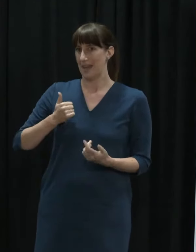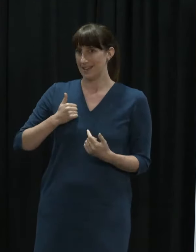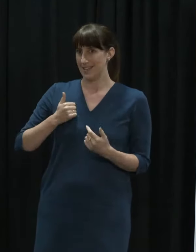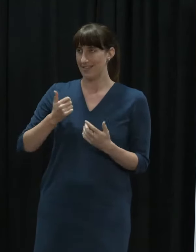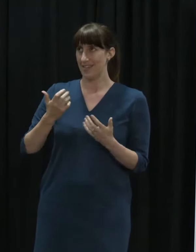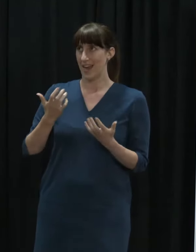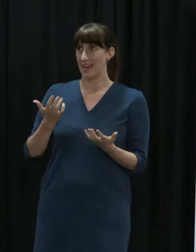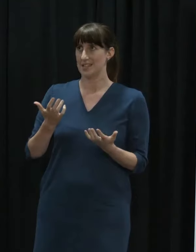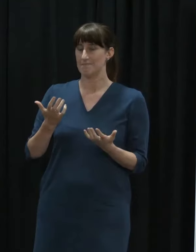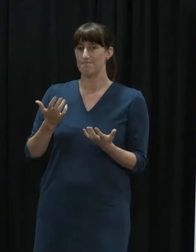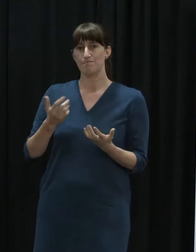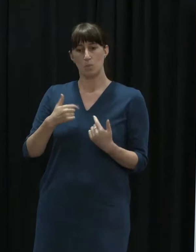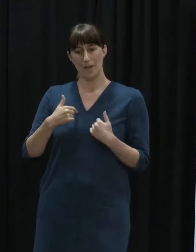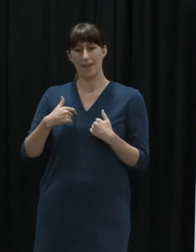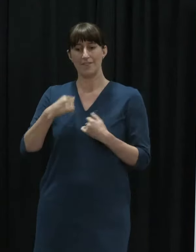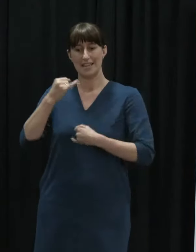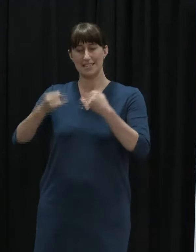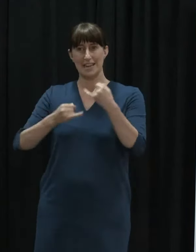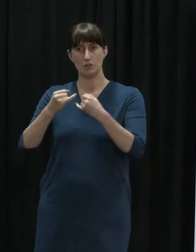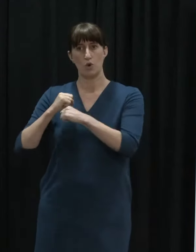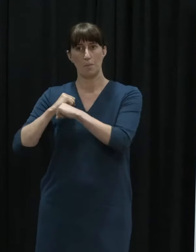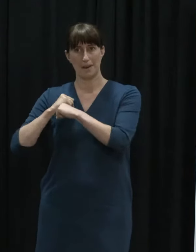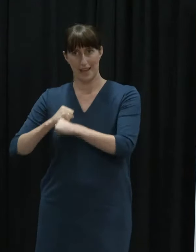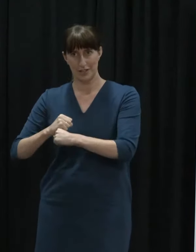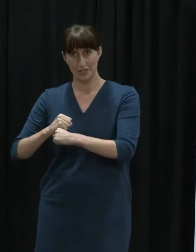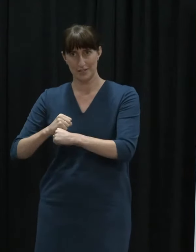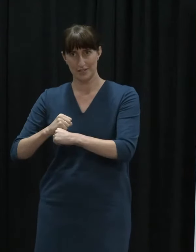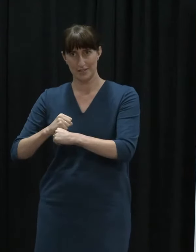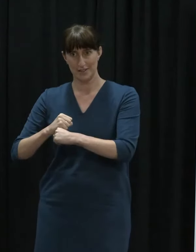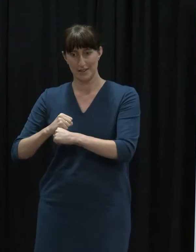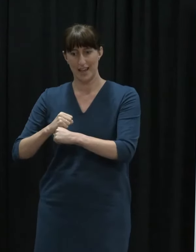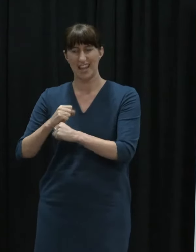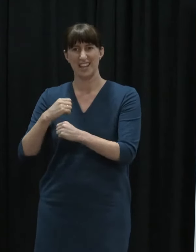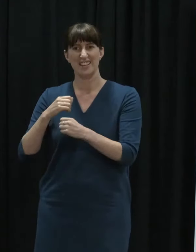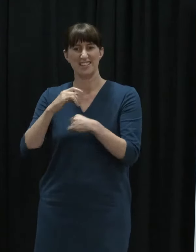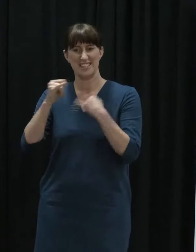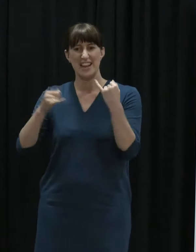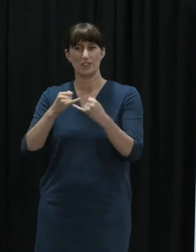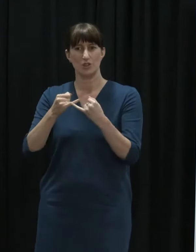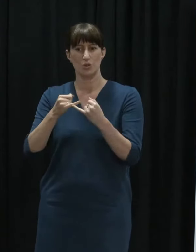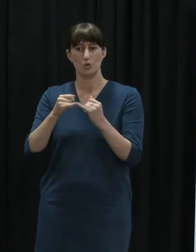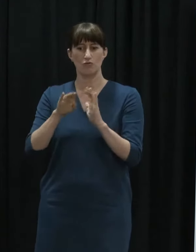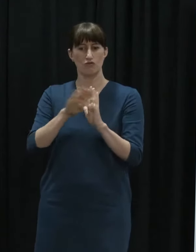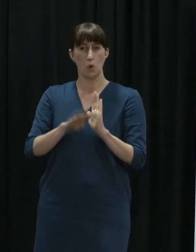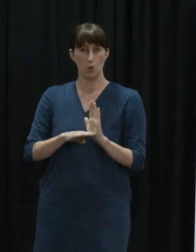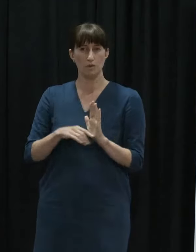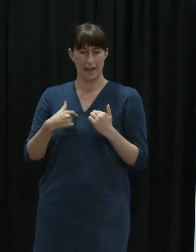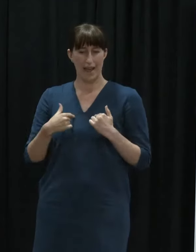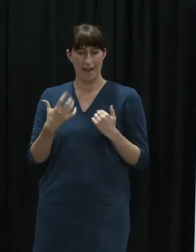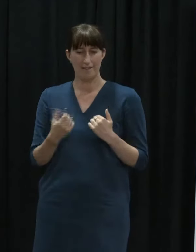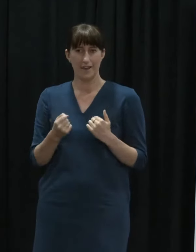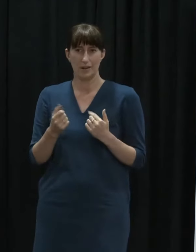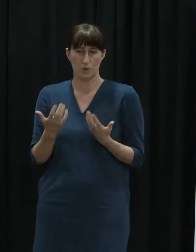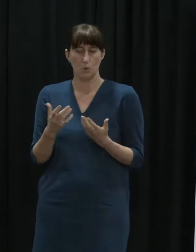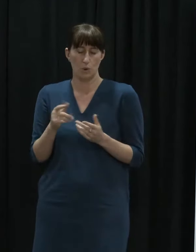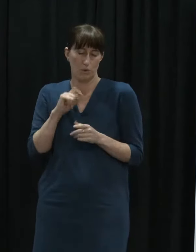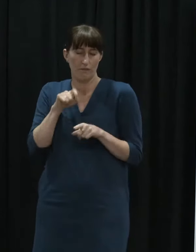What if he returns to the country? I won't get into specifics